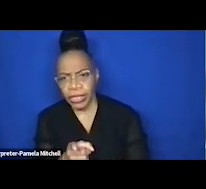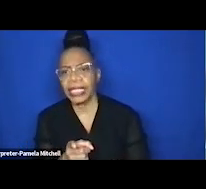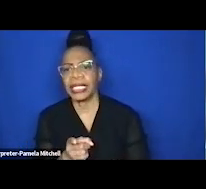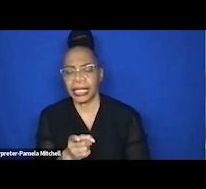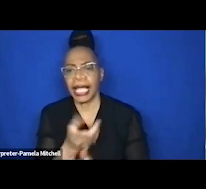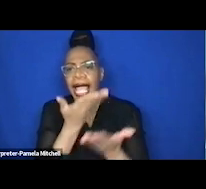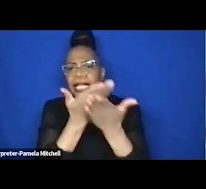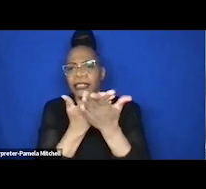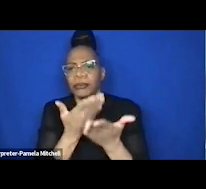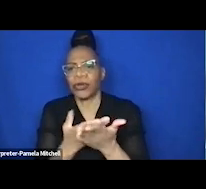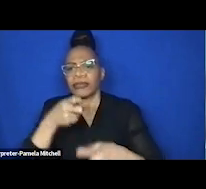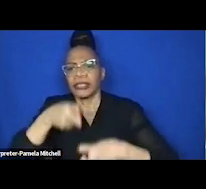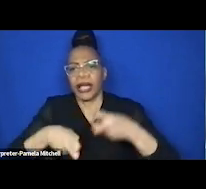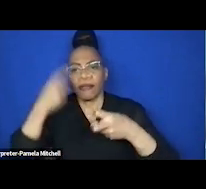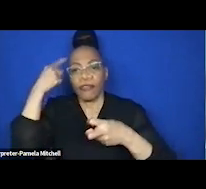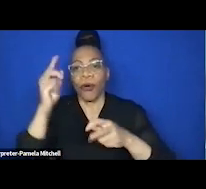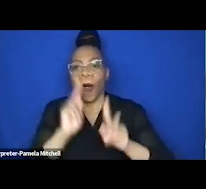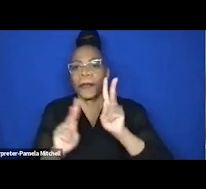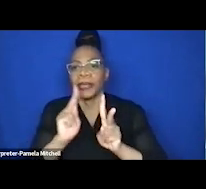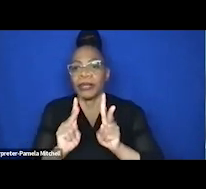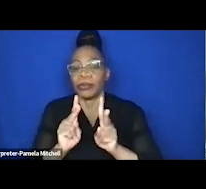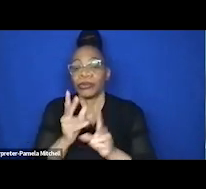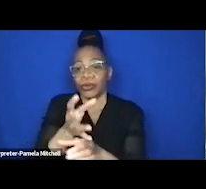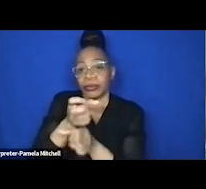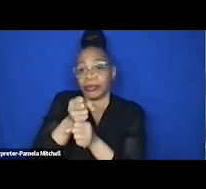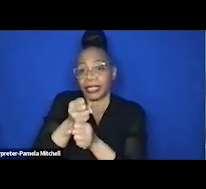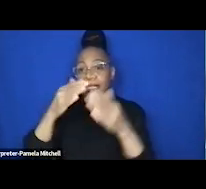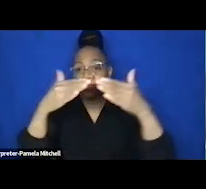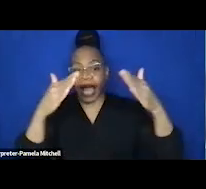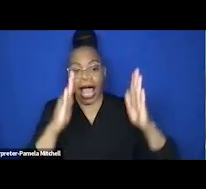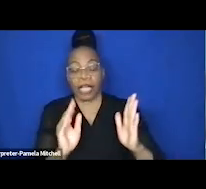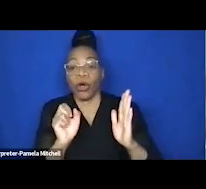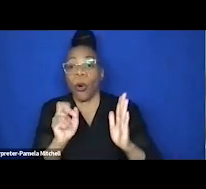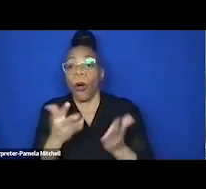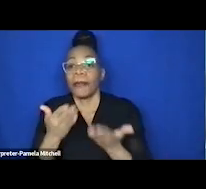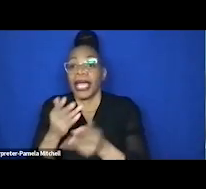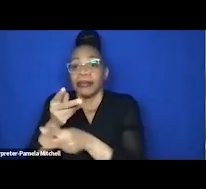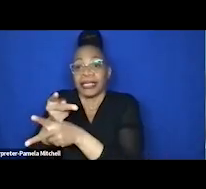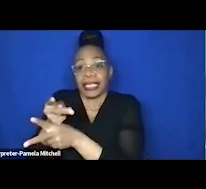for individuals to be able to either obtain housing and/or maintain their housing, right?